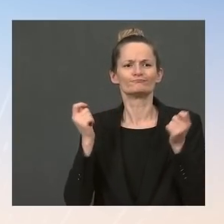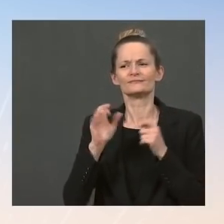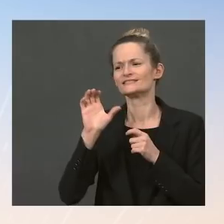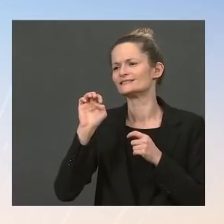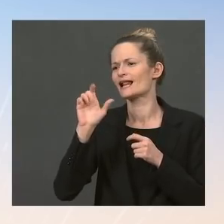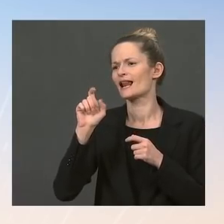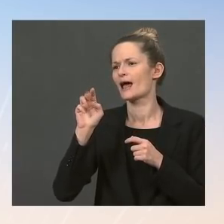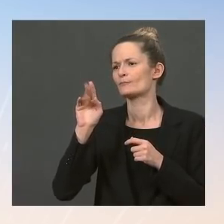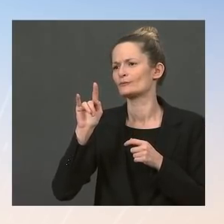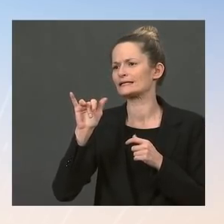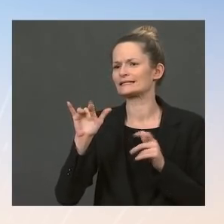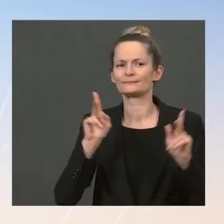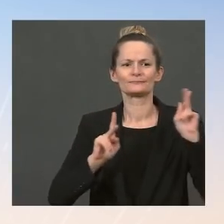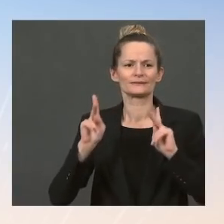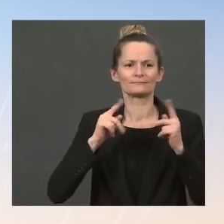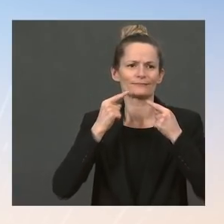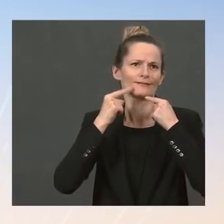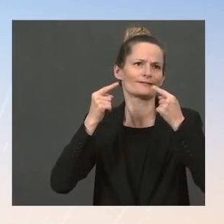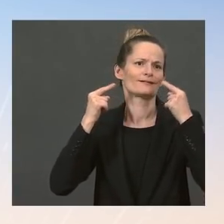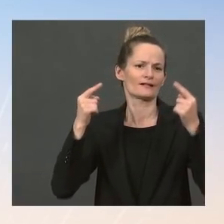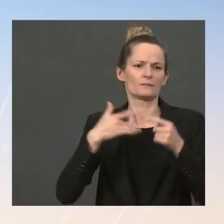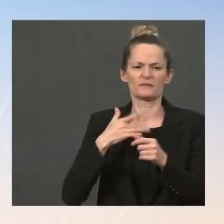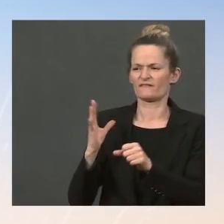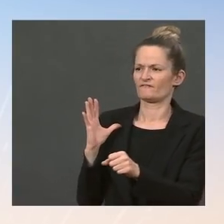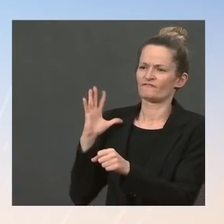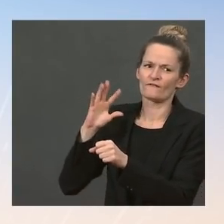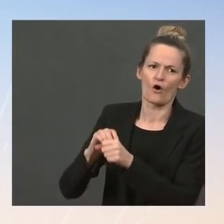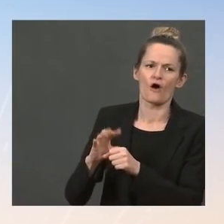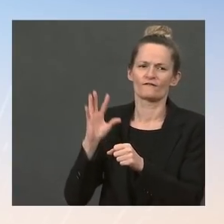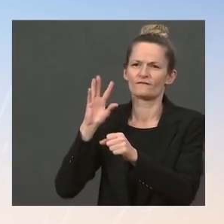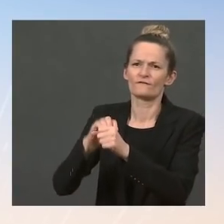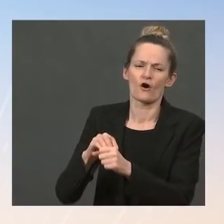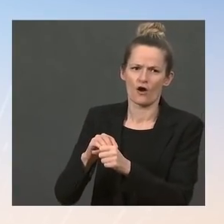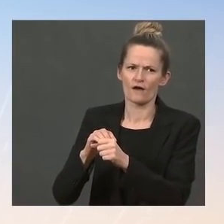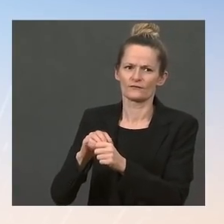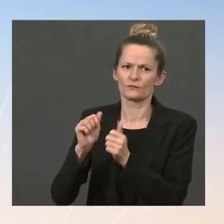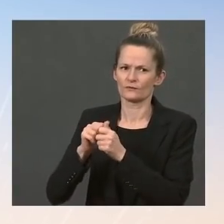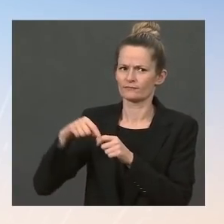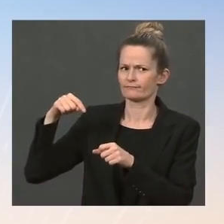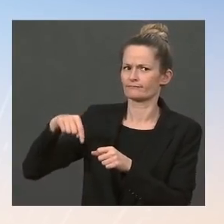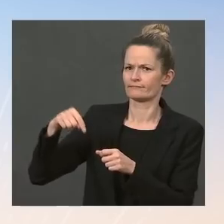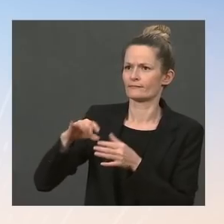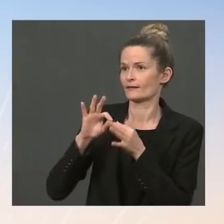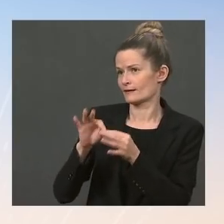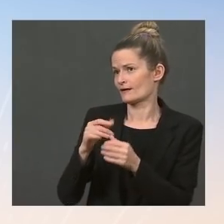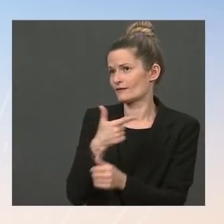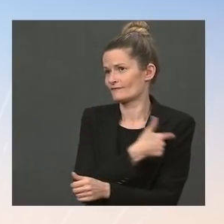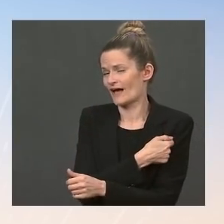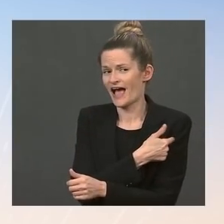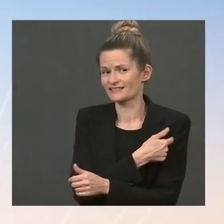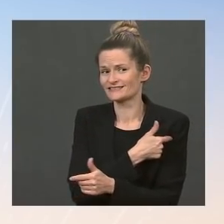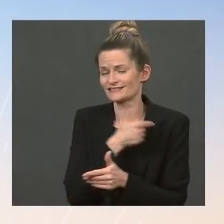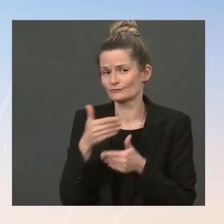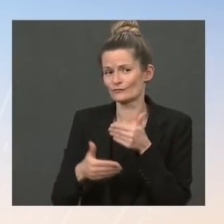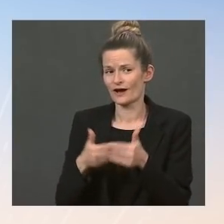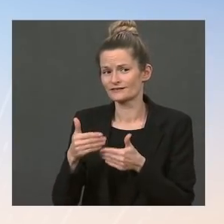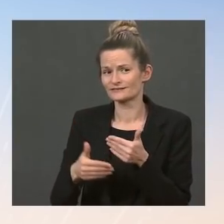and in what way on something like this -- on vaccine hesitancy? >> Ms. Psaki: Sure. The Press: And Nicki Minaj has 22 million Twitter followers. Why not invite her to the White House,